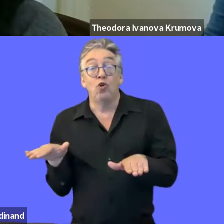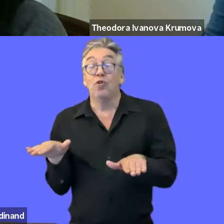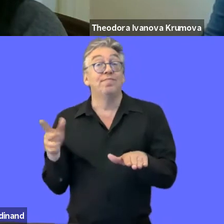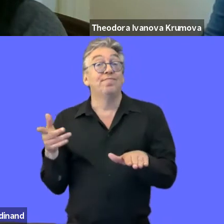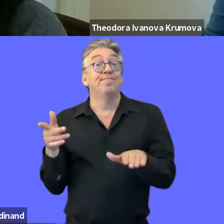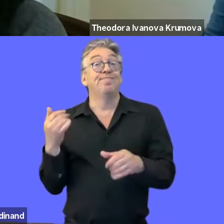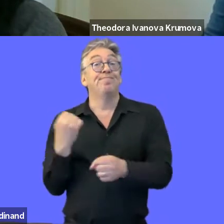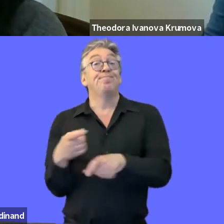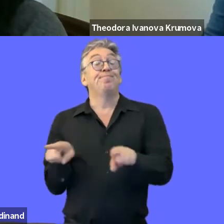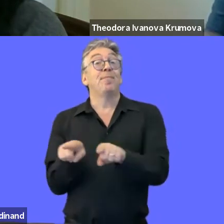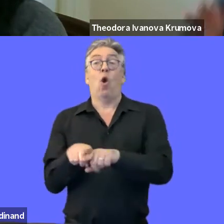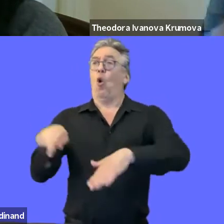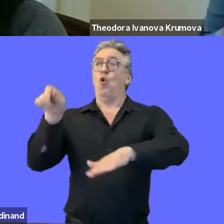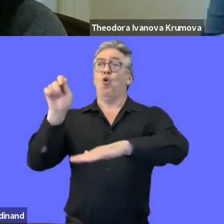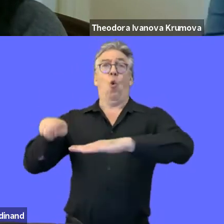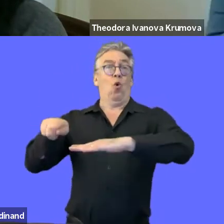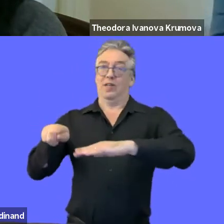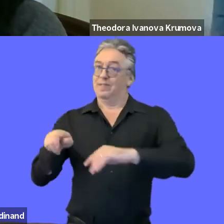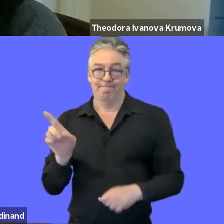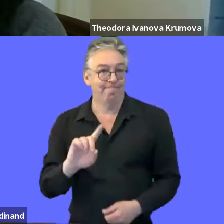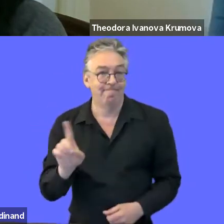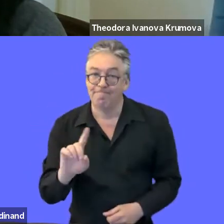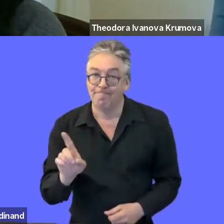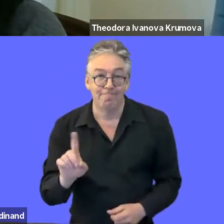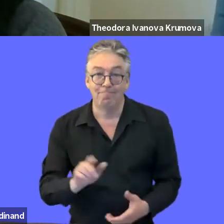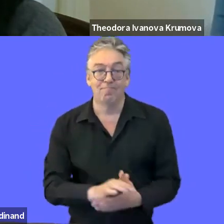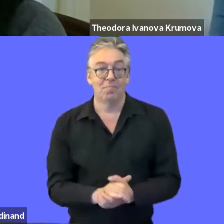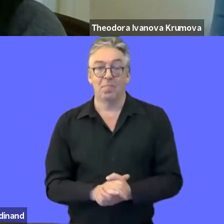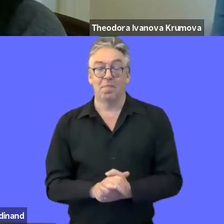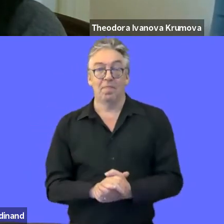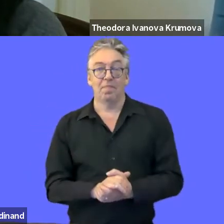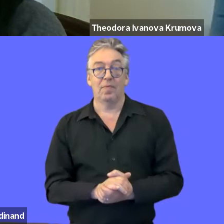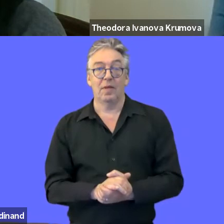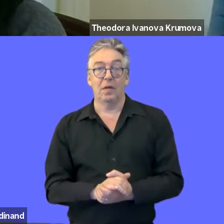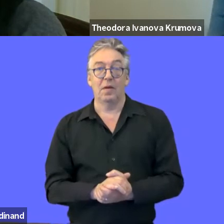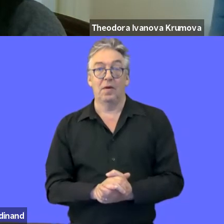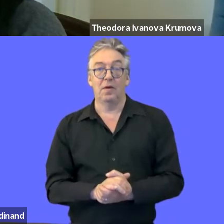or cannot enter into dispute or matters between private individuals.